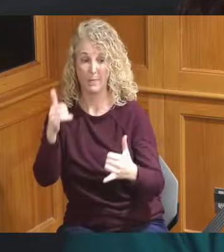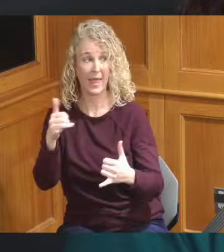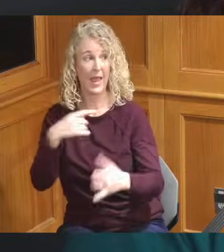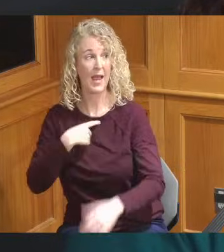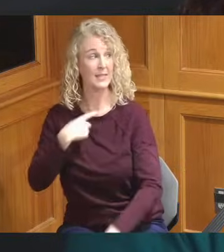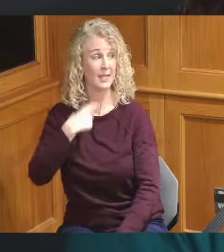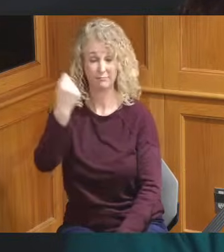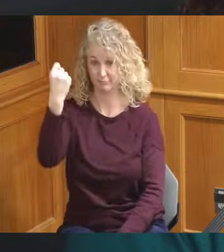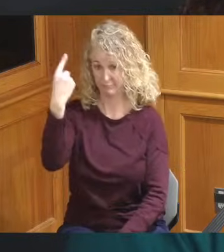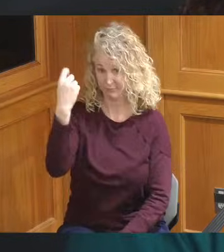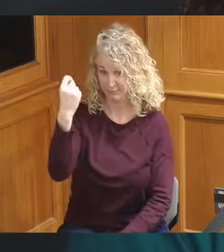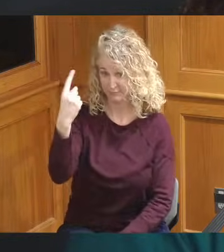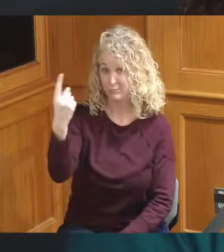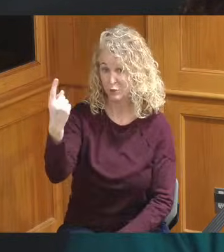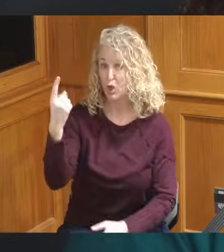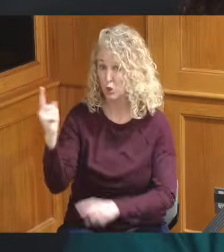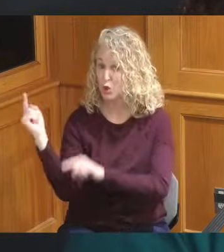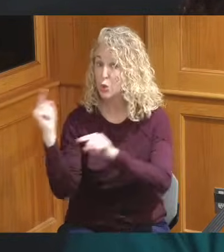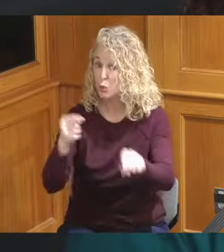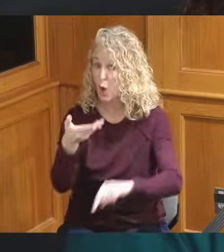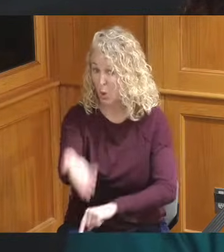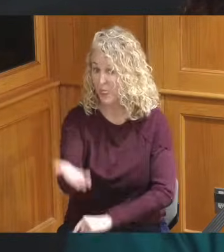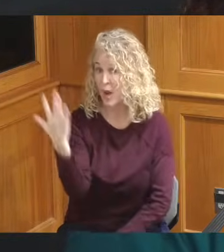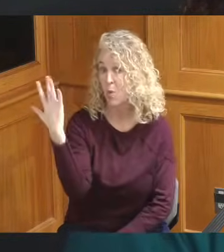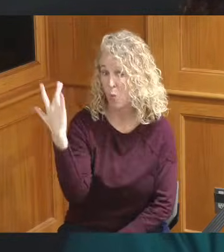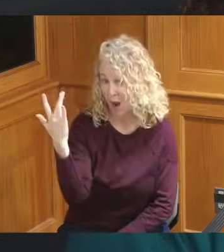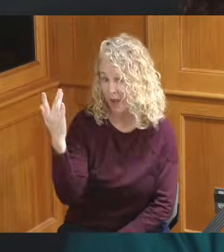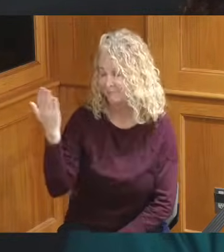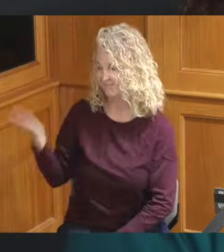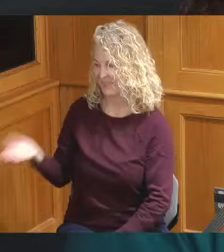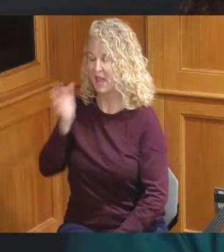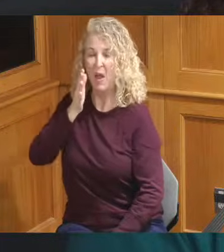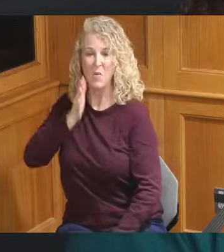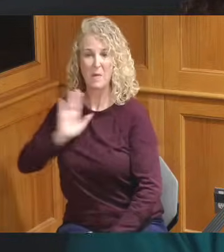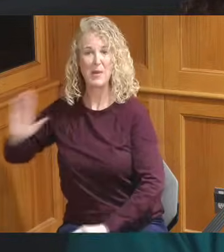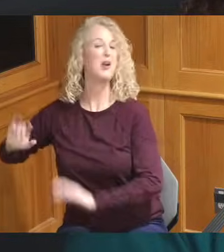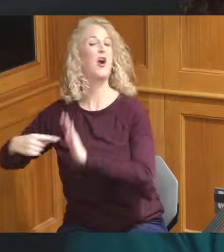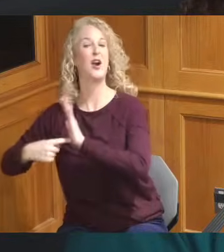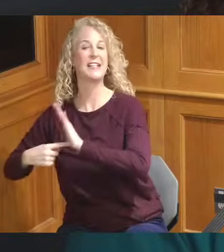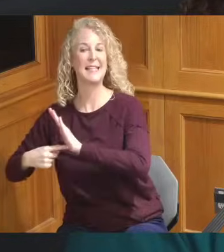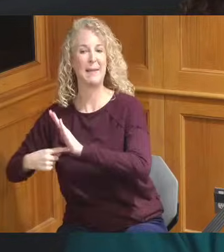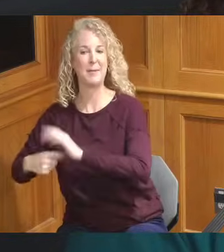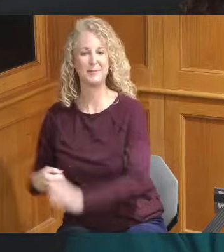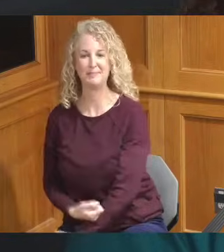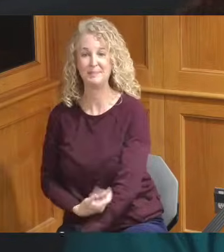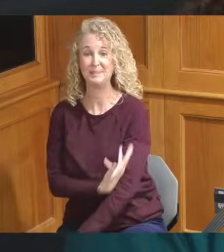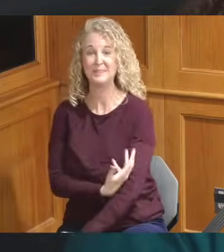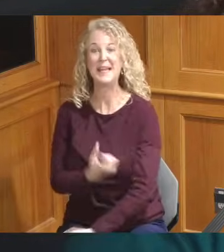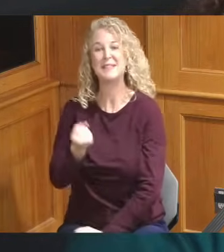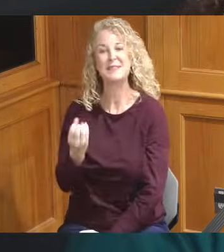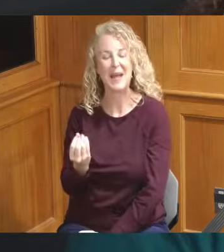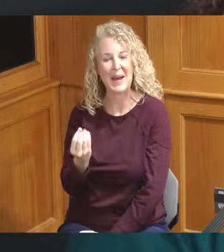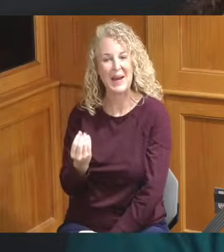why you got a chance to have a scholarship." And so having someone like her that just walked among